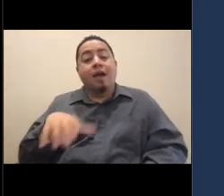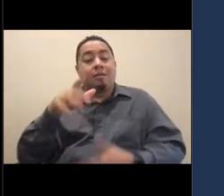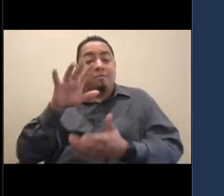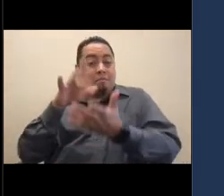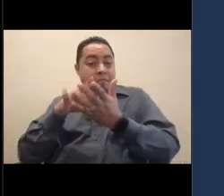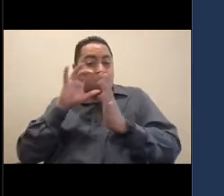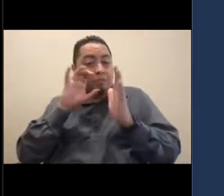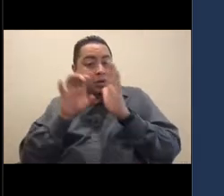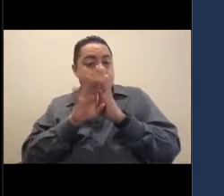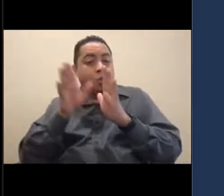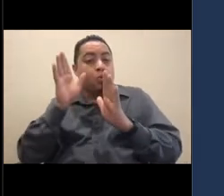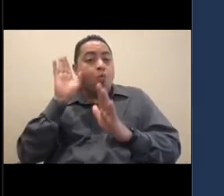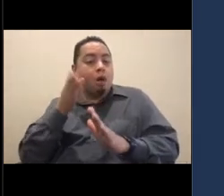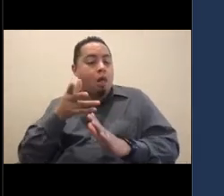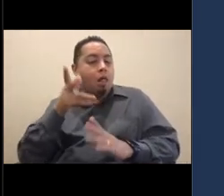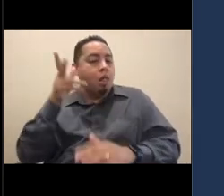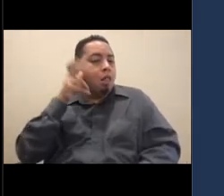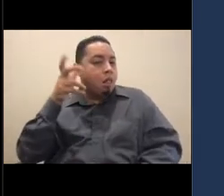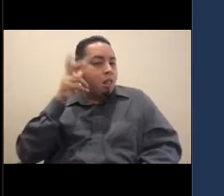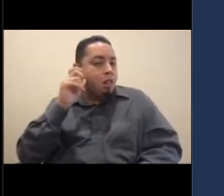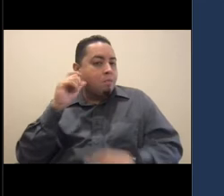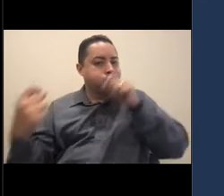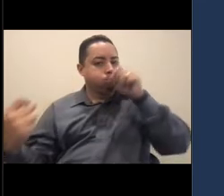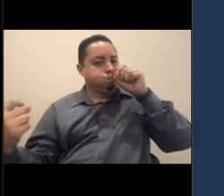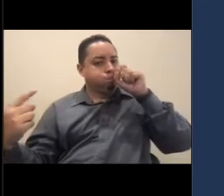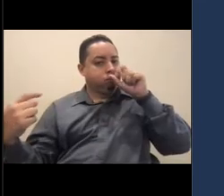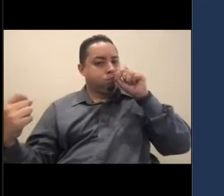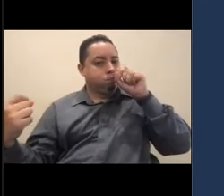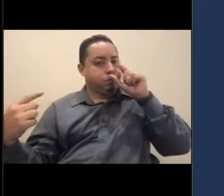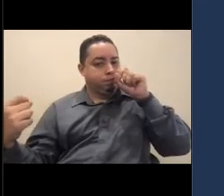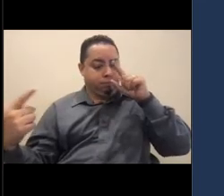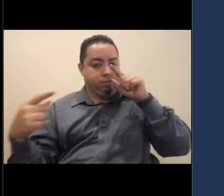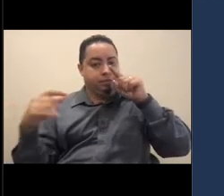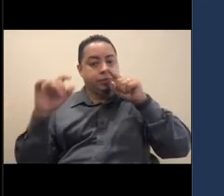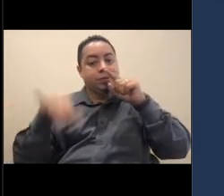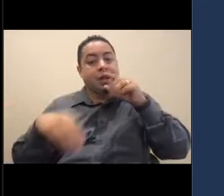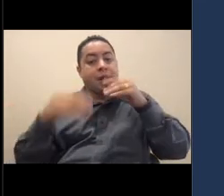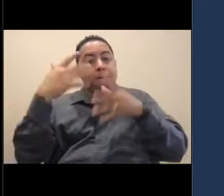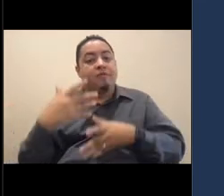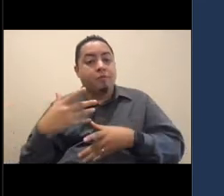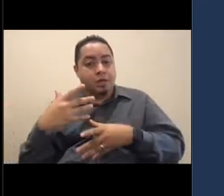as the tag, as the fish swims around to various locations. And the ping will kind of tell you